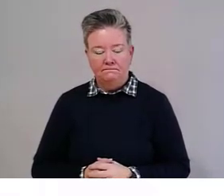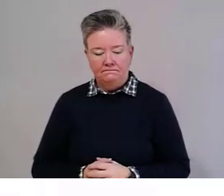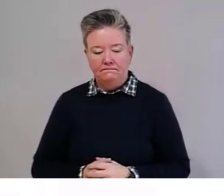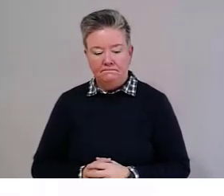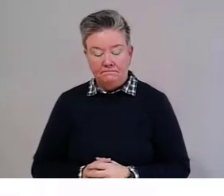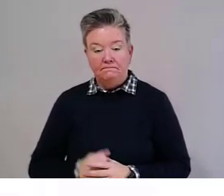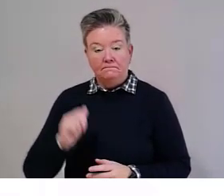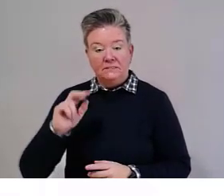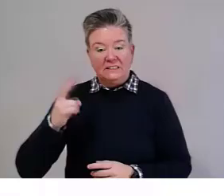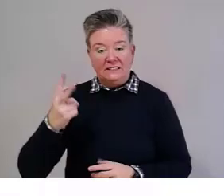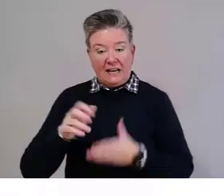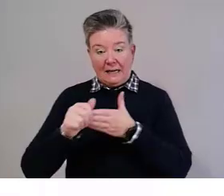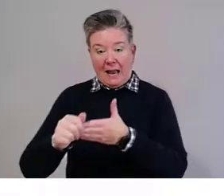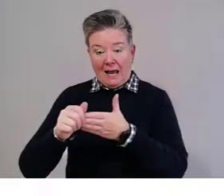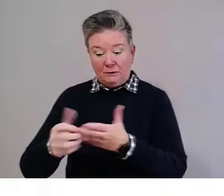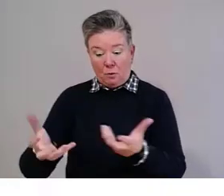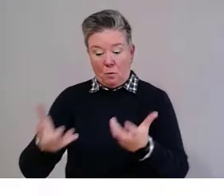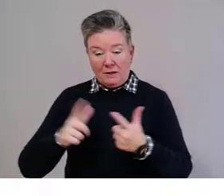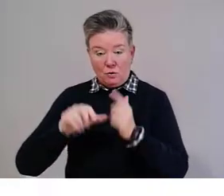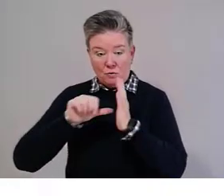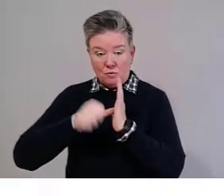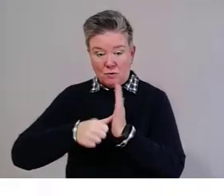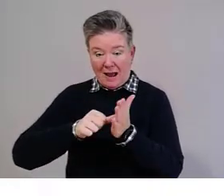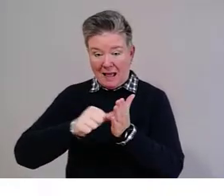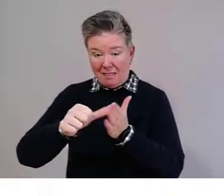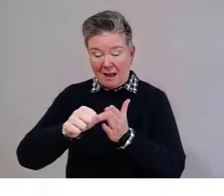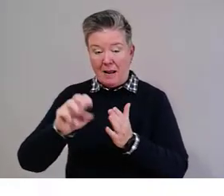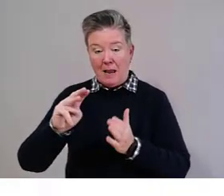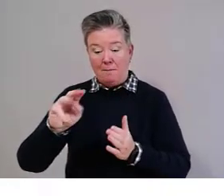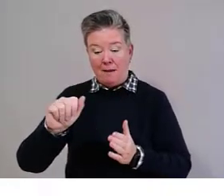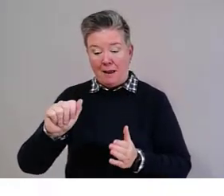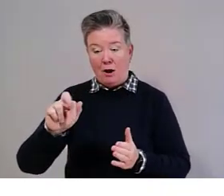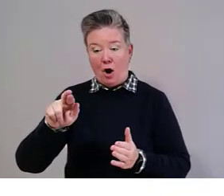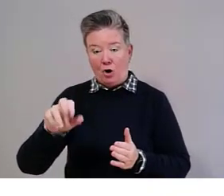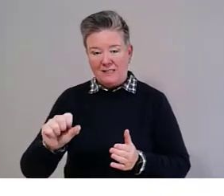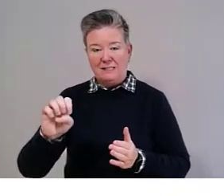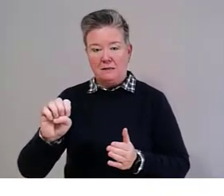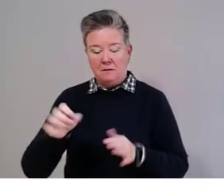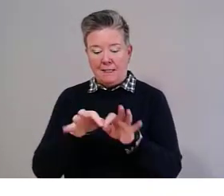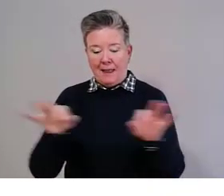The second guidance that we want to highlight is MARSE language about eligibility